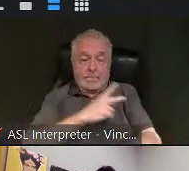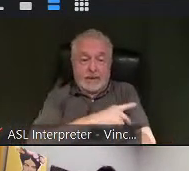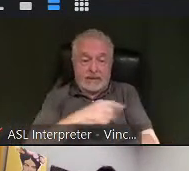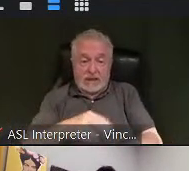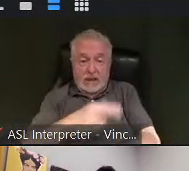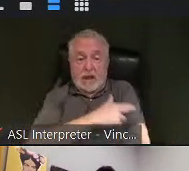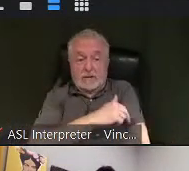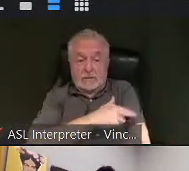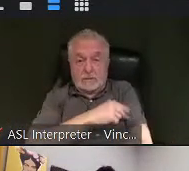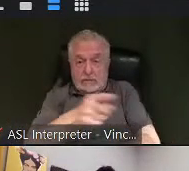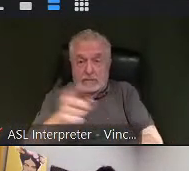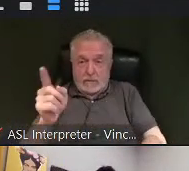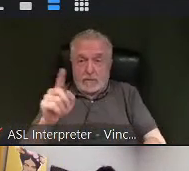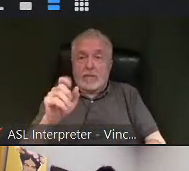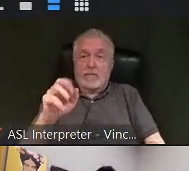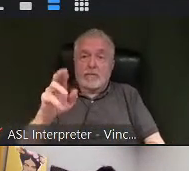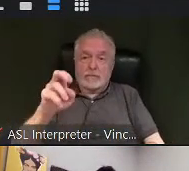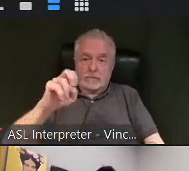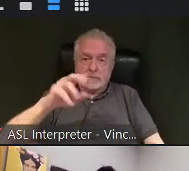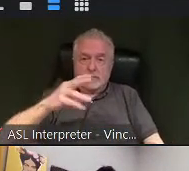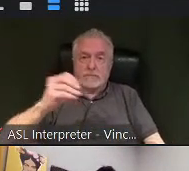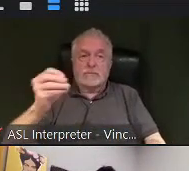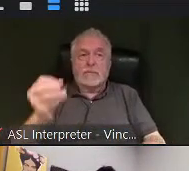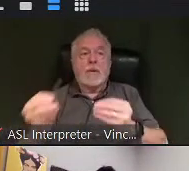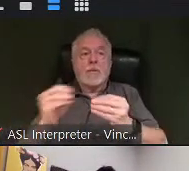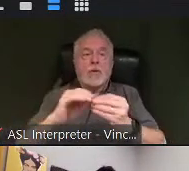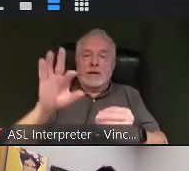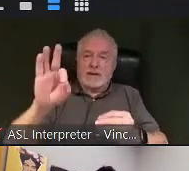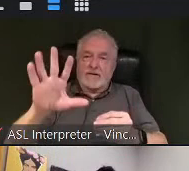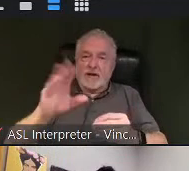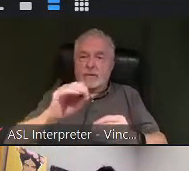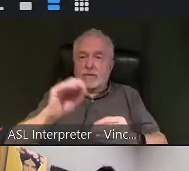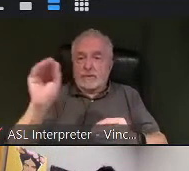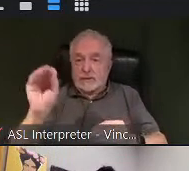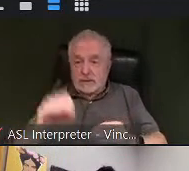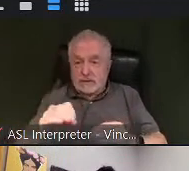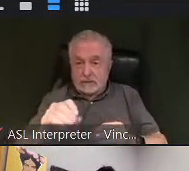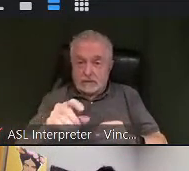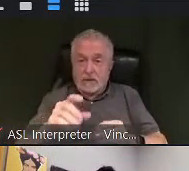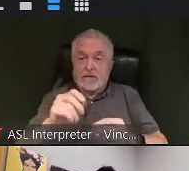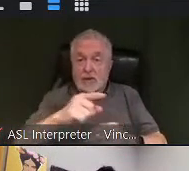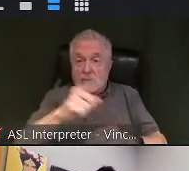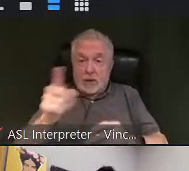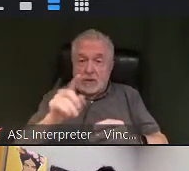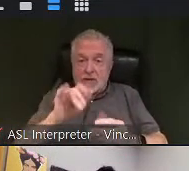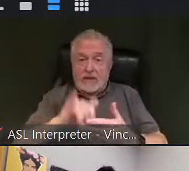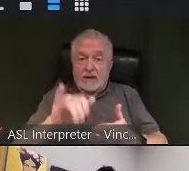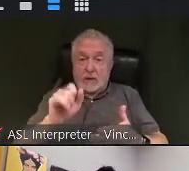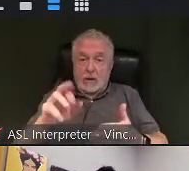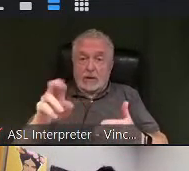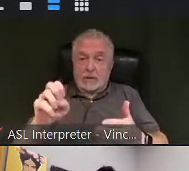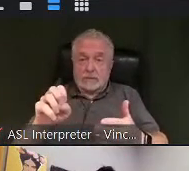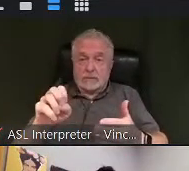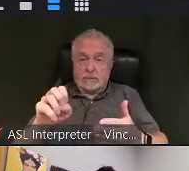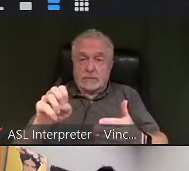hospital, and more than 95 percent of those that are that are